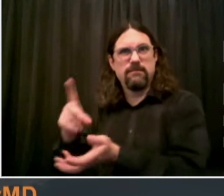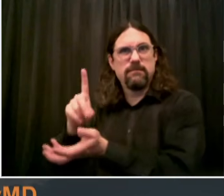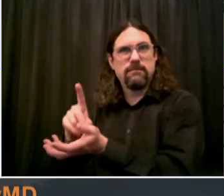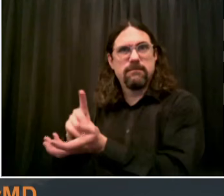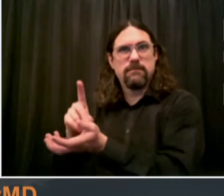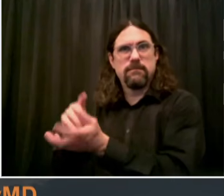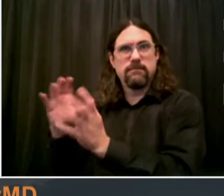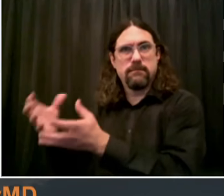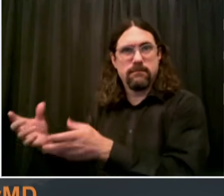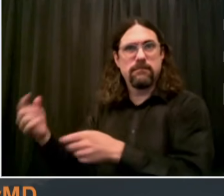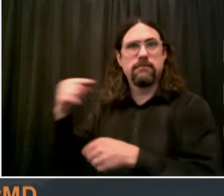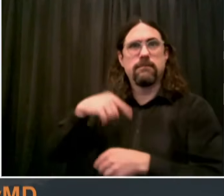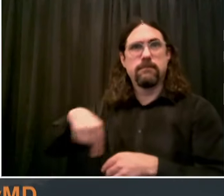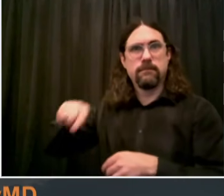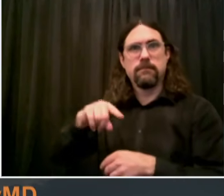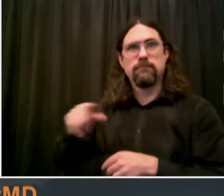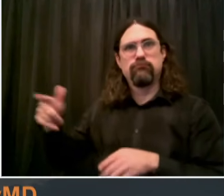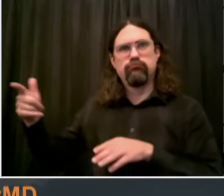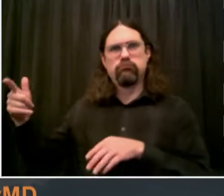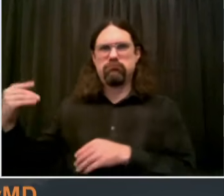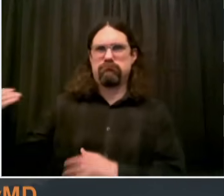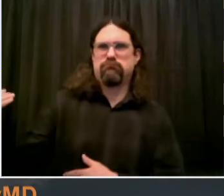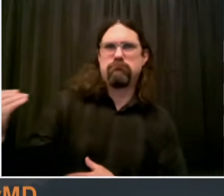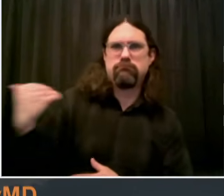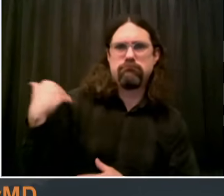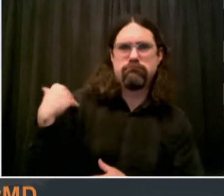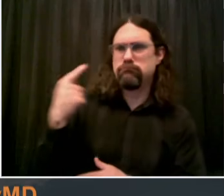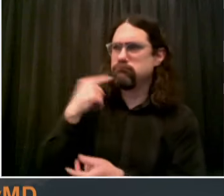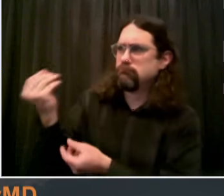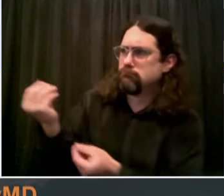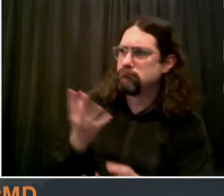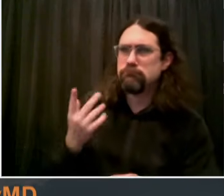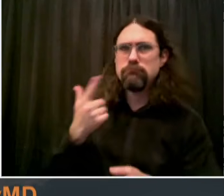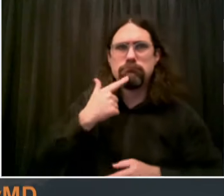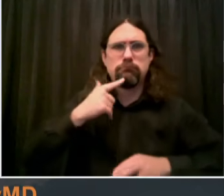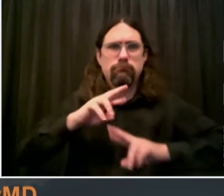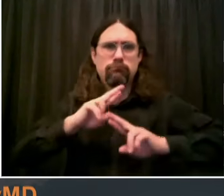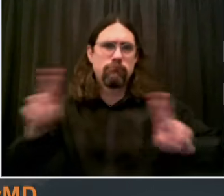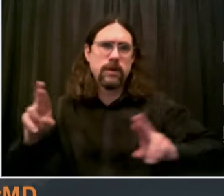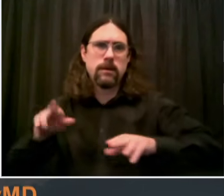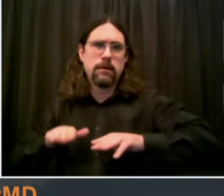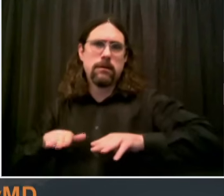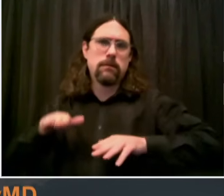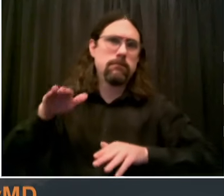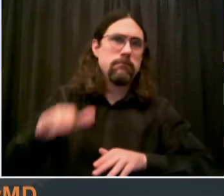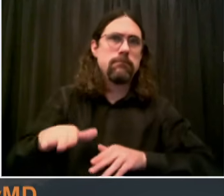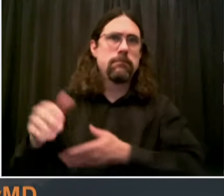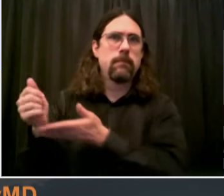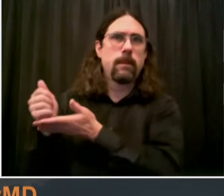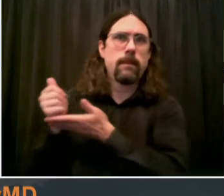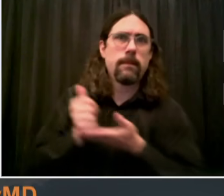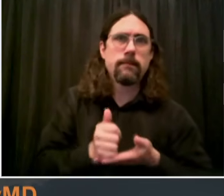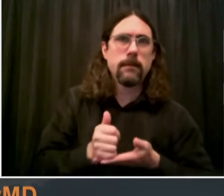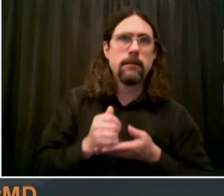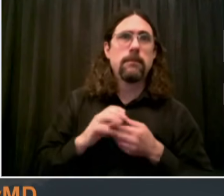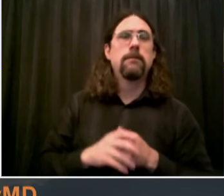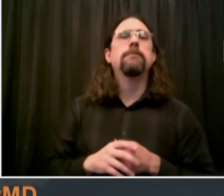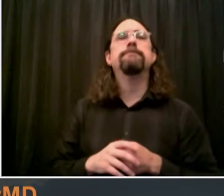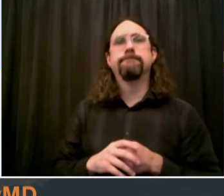HAPPEN HERE. I REALLY APPRECIATE THAT THEY'VE COME FORWARD TO HELP THIS CITY. THEY CARE ABOUT THIS CITY.